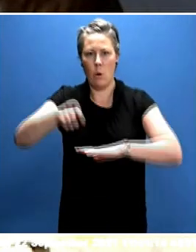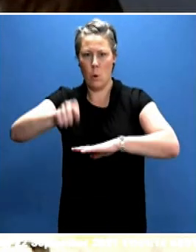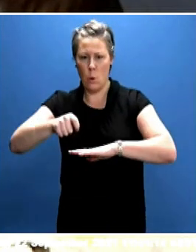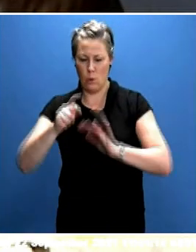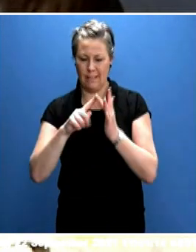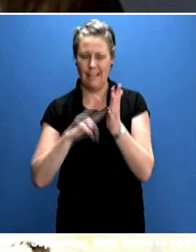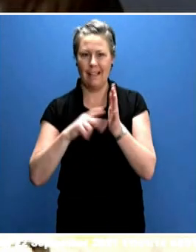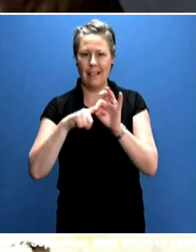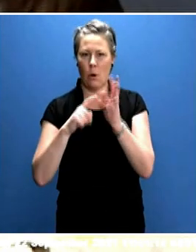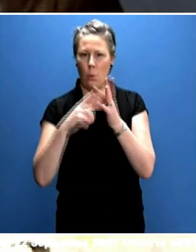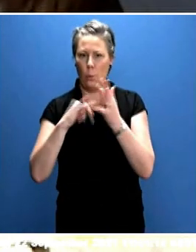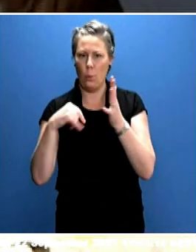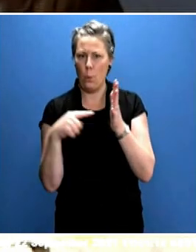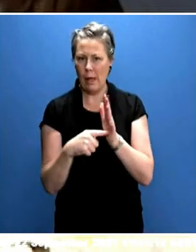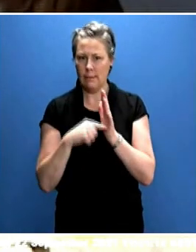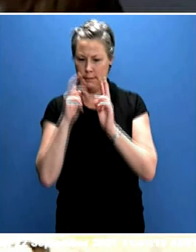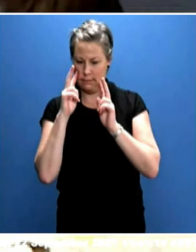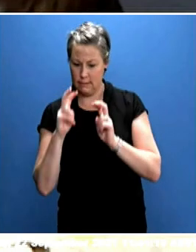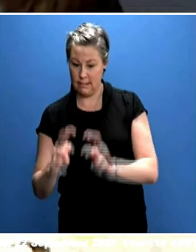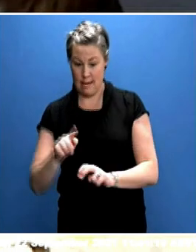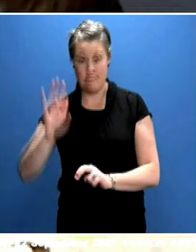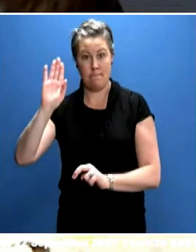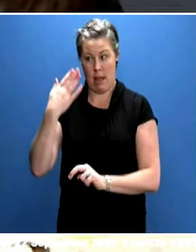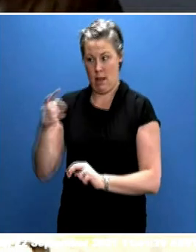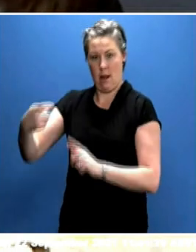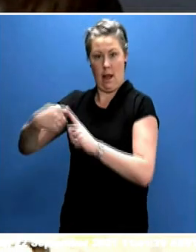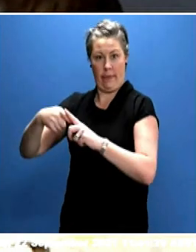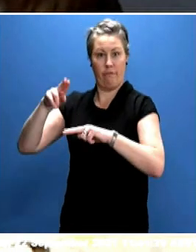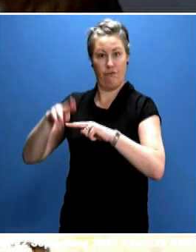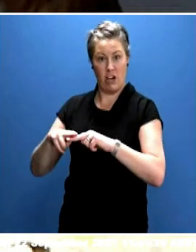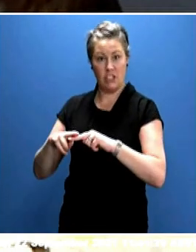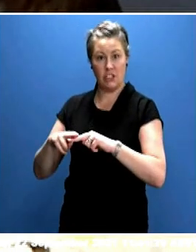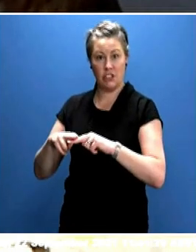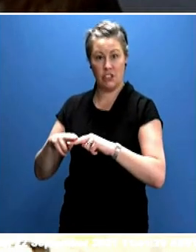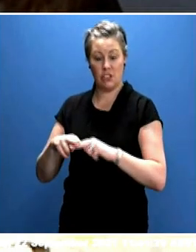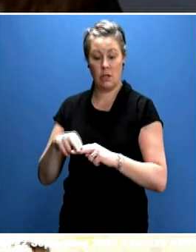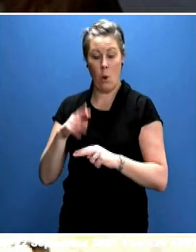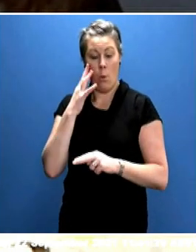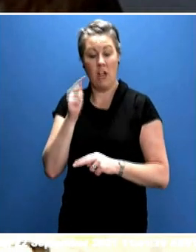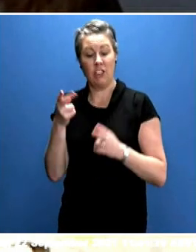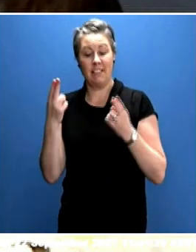Kath French and some of the failings of department in that case. Child RM was 17 when she died.